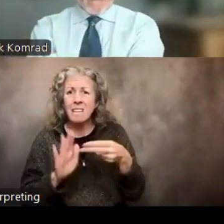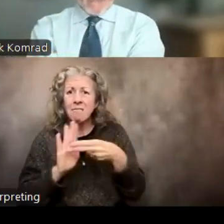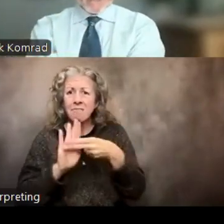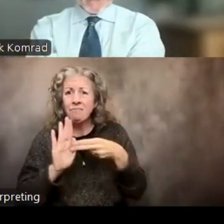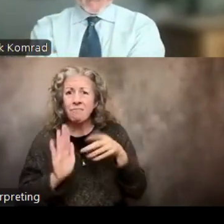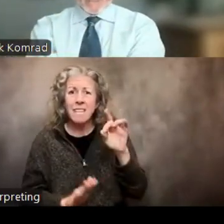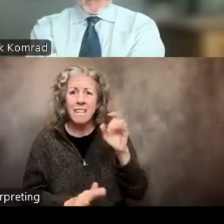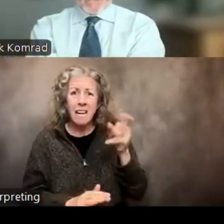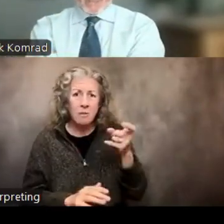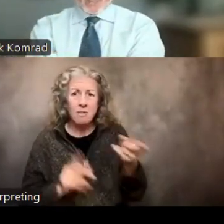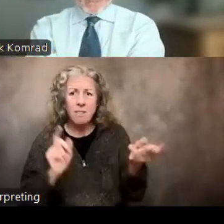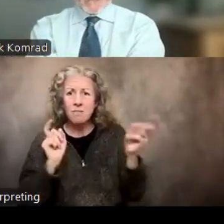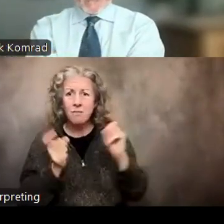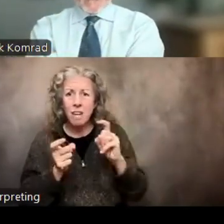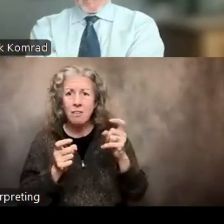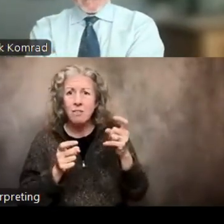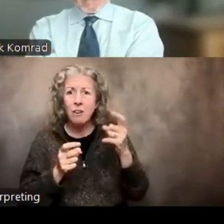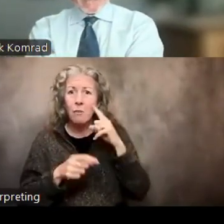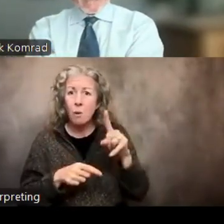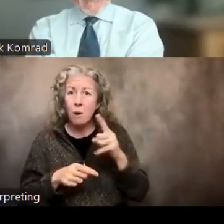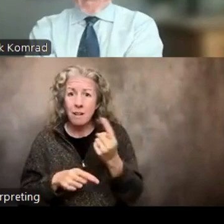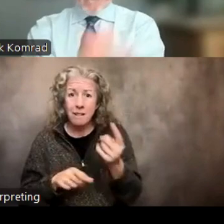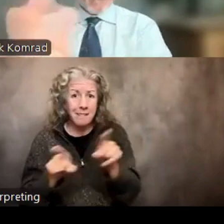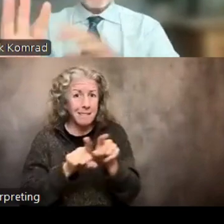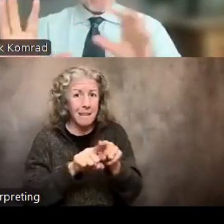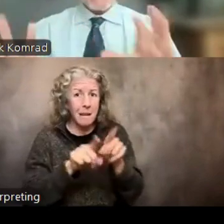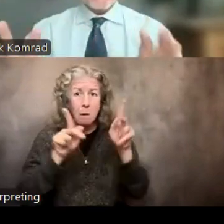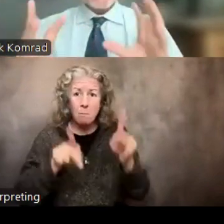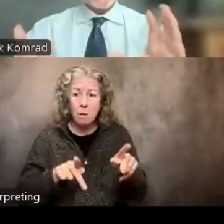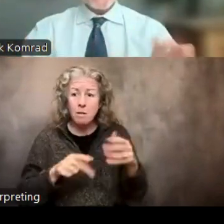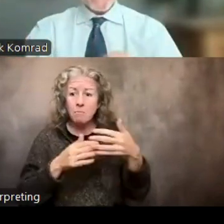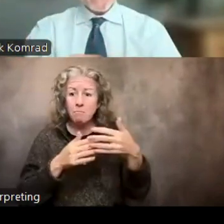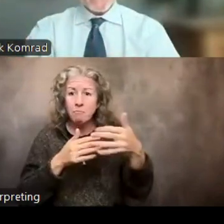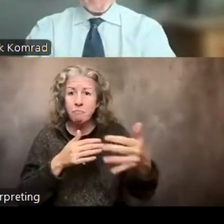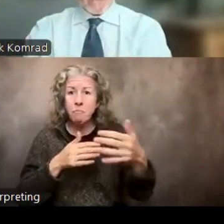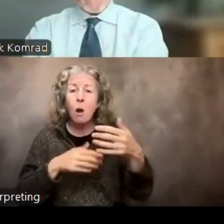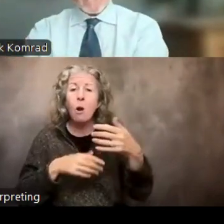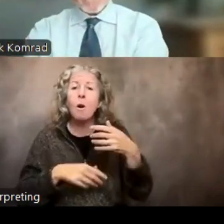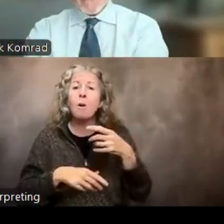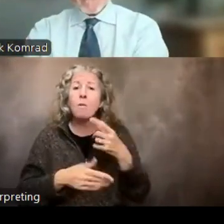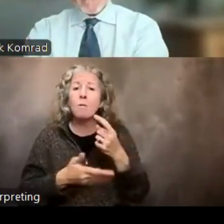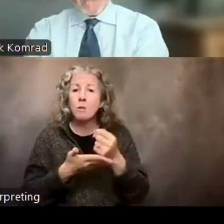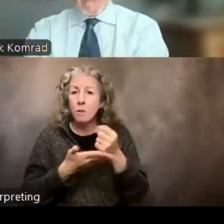patient's treatment course, because there's for a variety of reasons which we can discuss. But the point is, is that